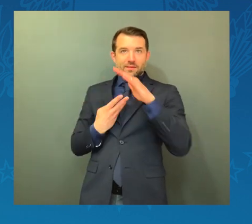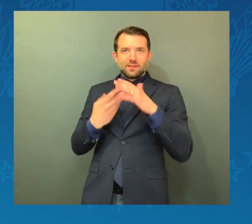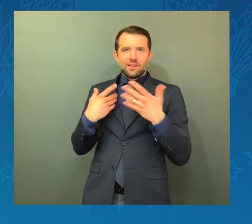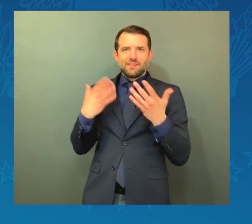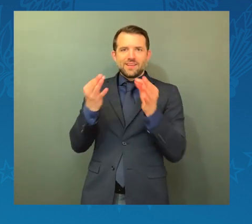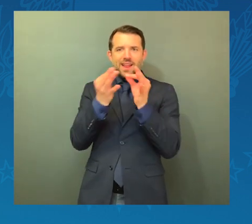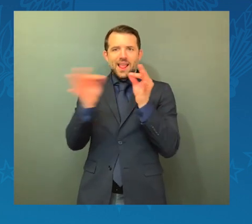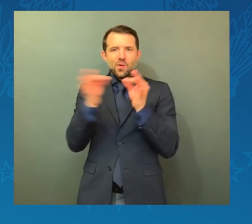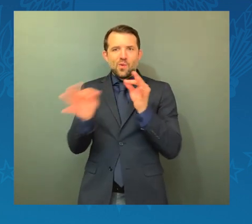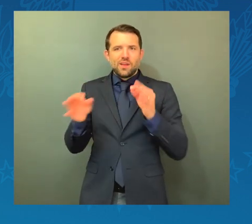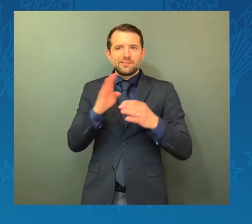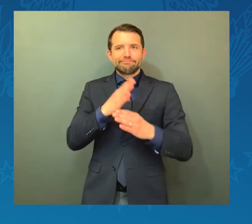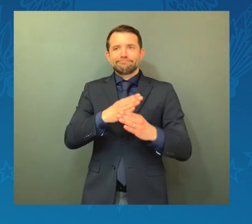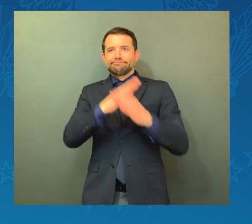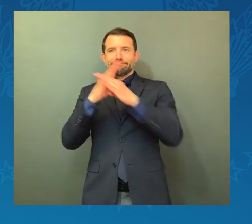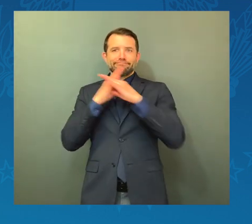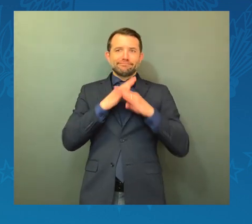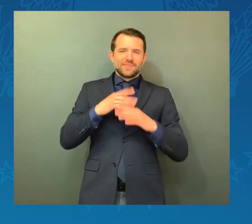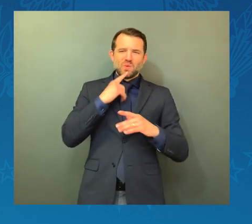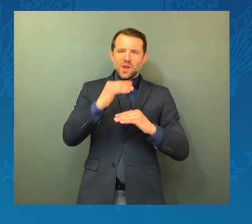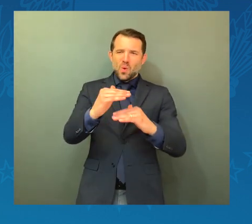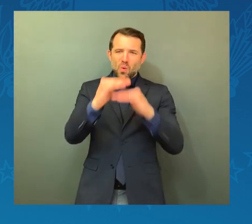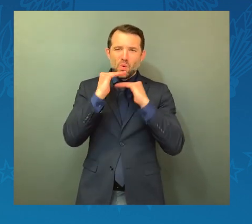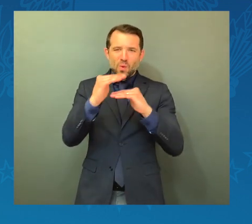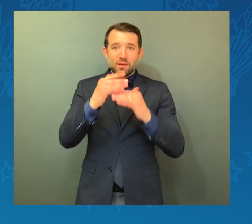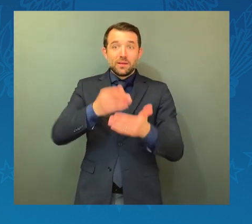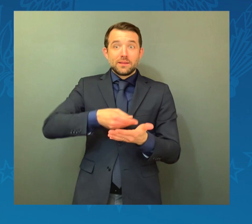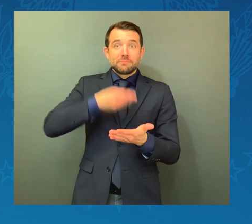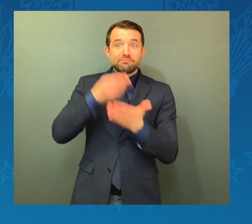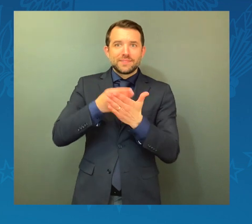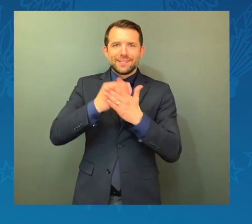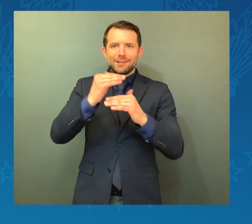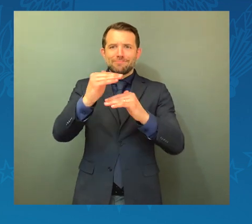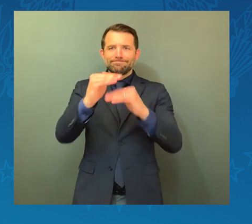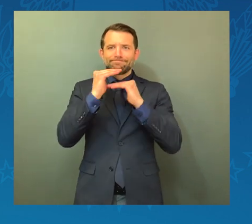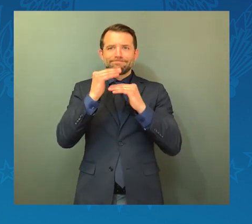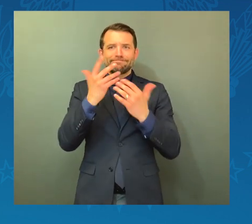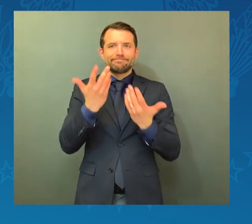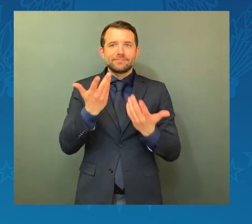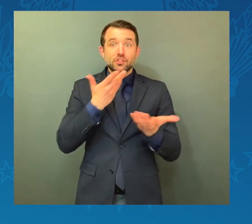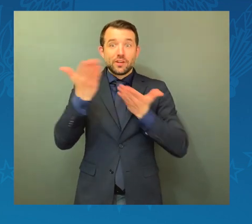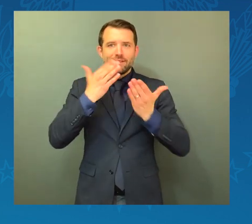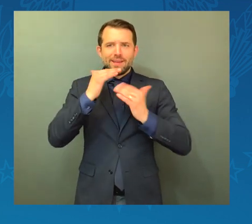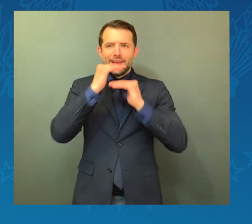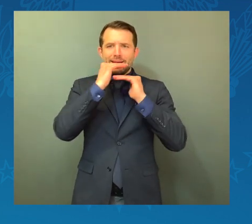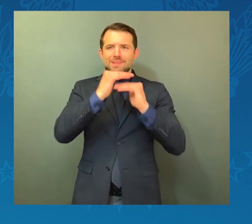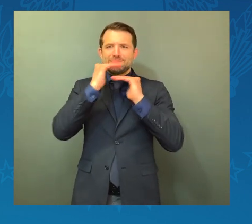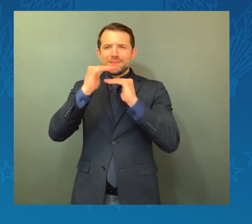to access capital and banking services. And people who live in rural communities